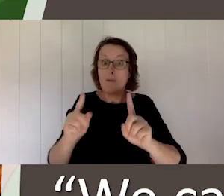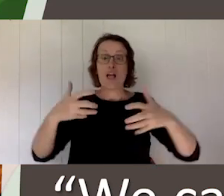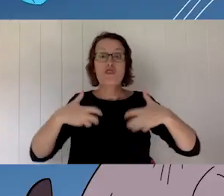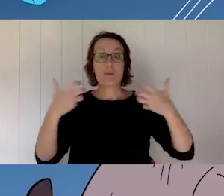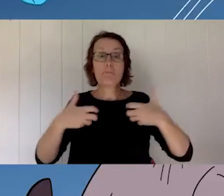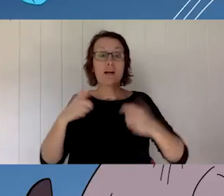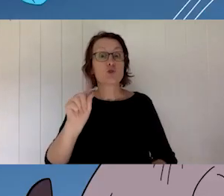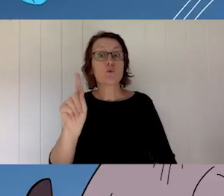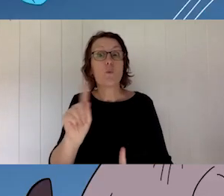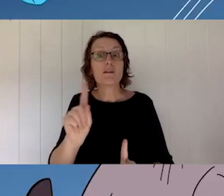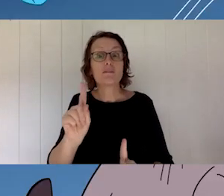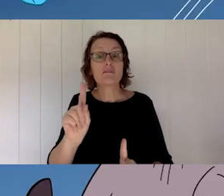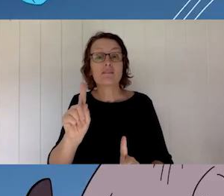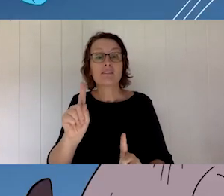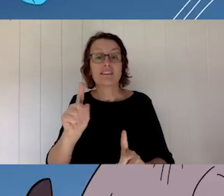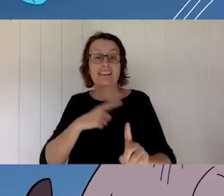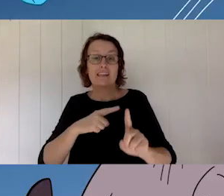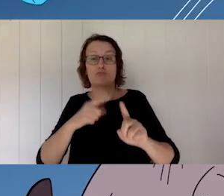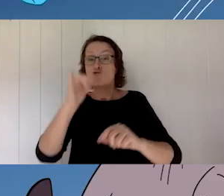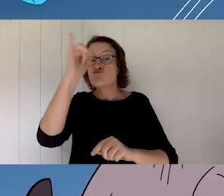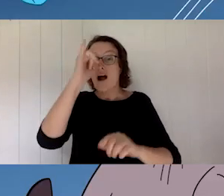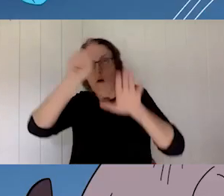and sat underneath the belly of his friend, the rhino. He waited out the